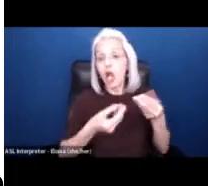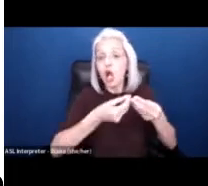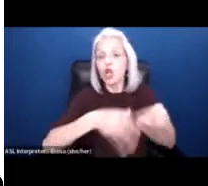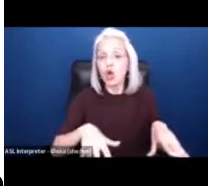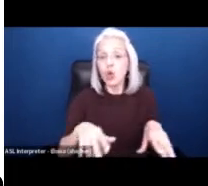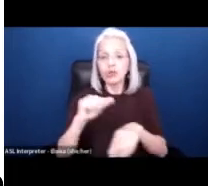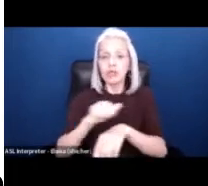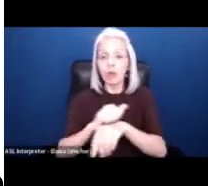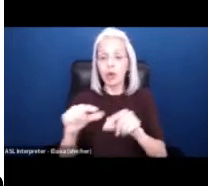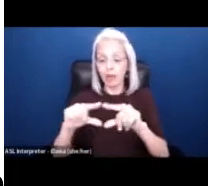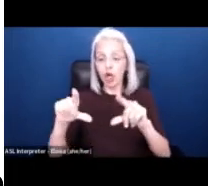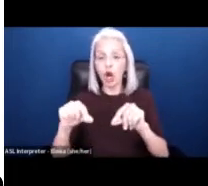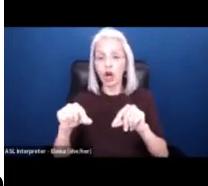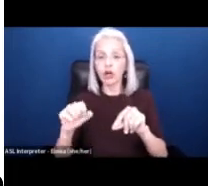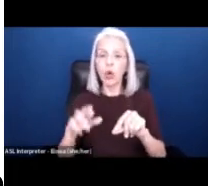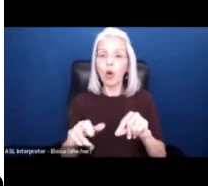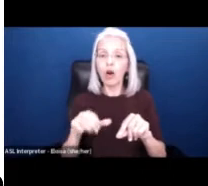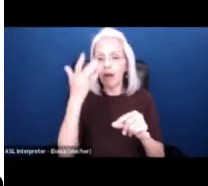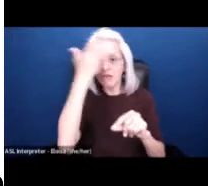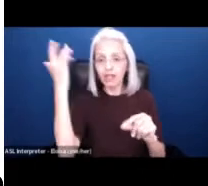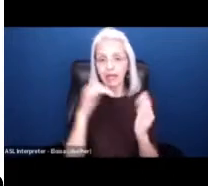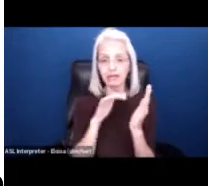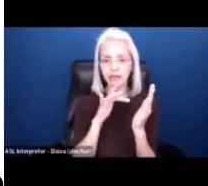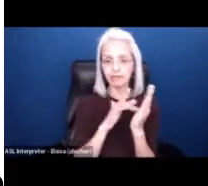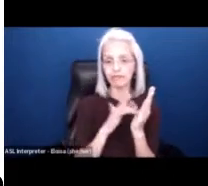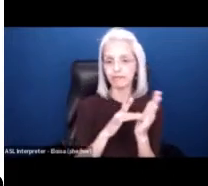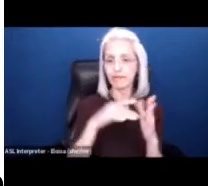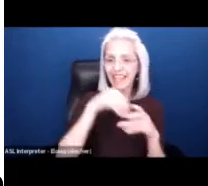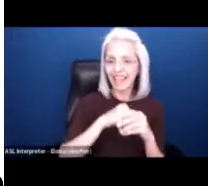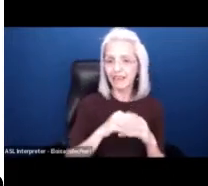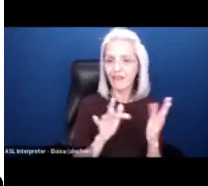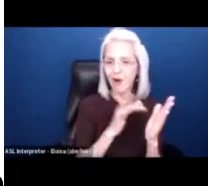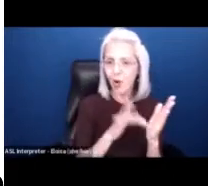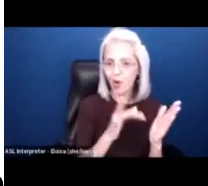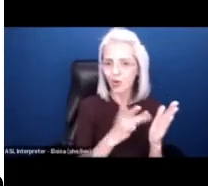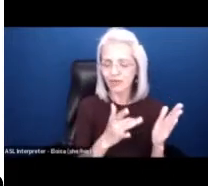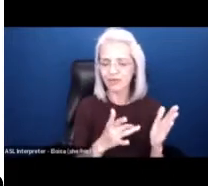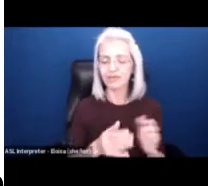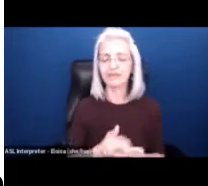phone and that way they will, they will miss the appointment as well. Another common issue